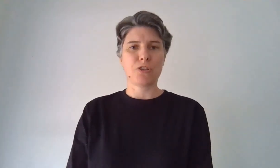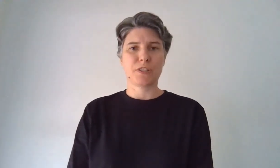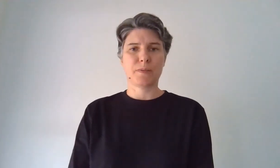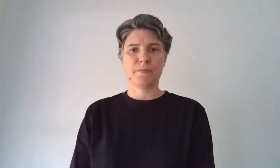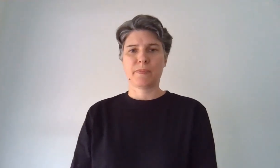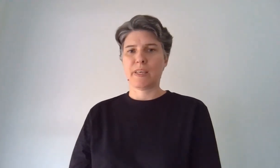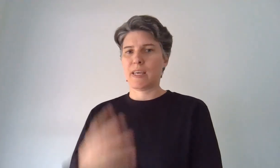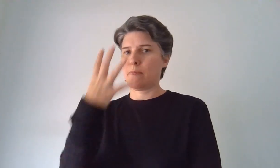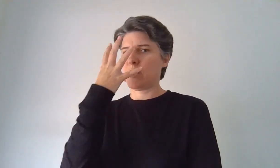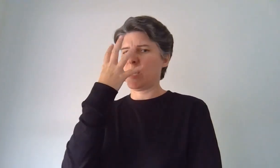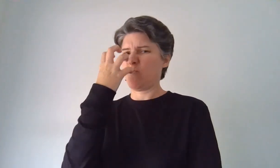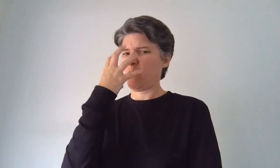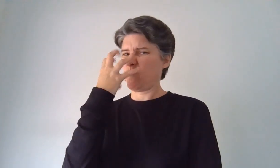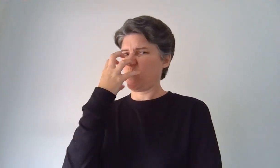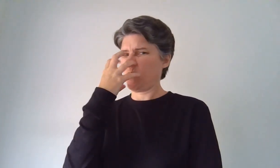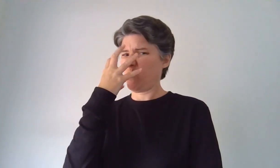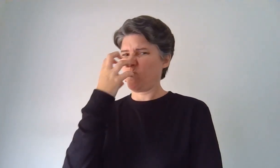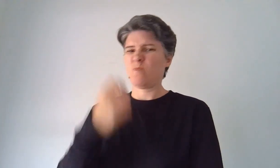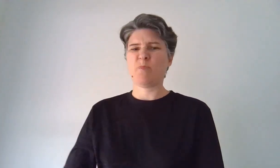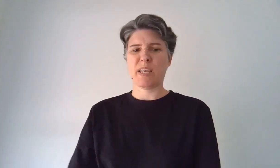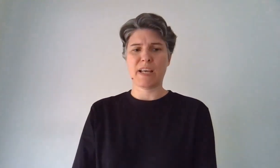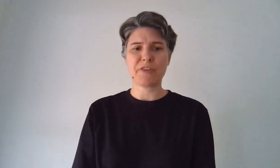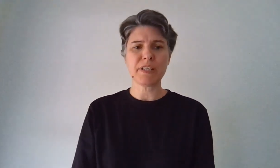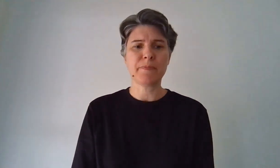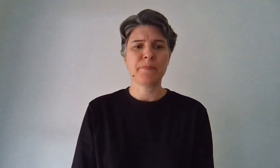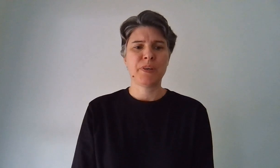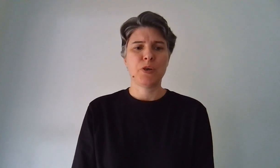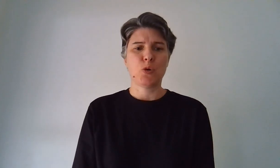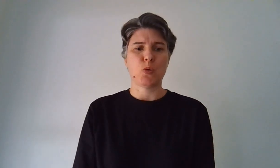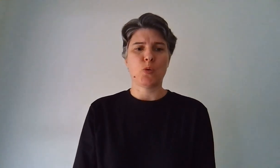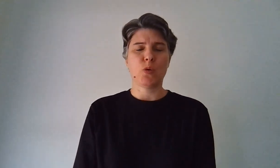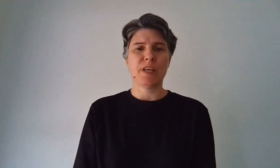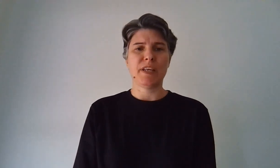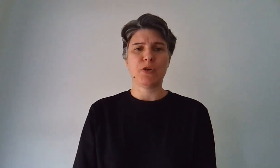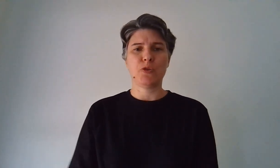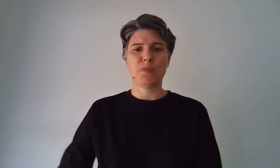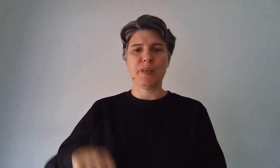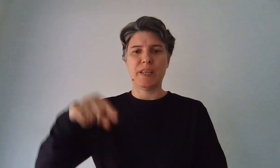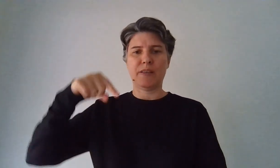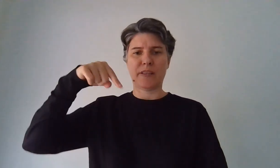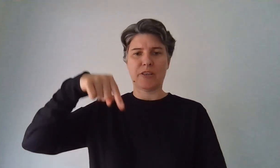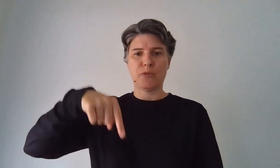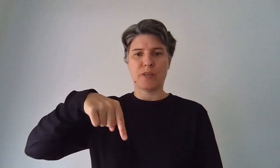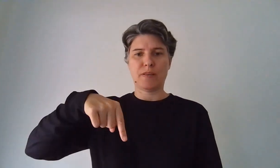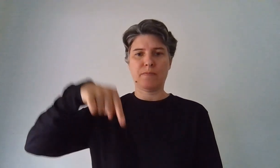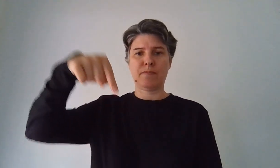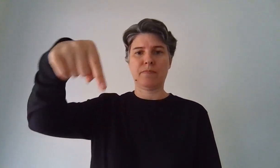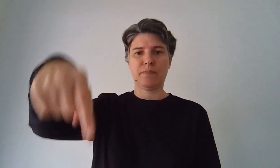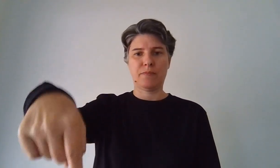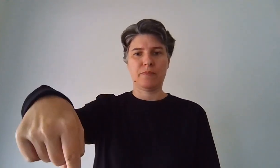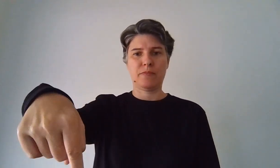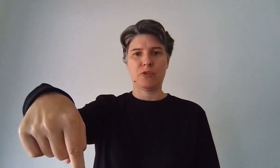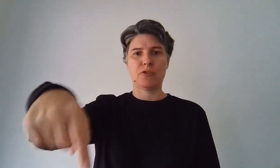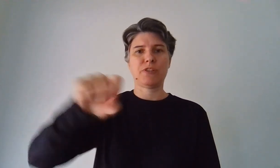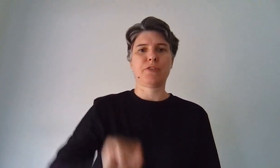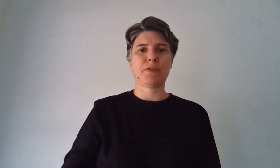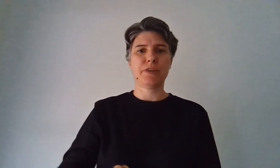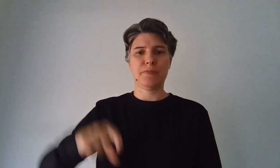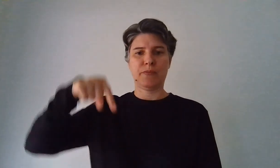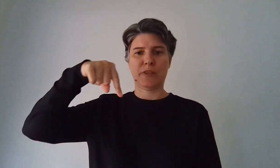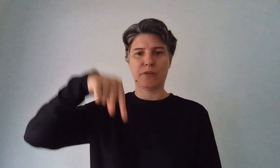Cross can be angry, or it could be that you are crossing the road,